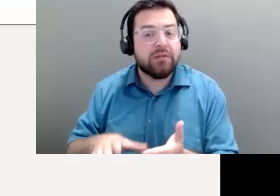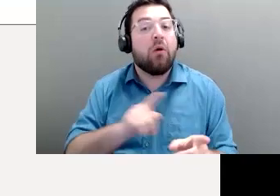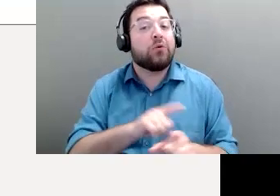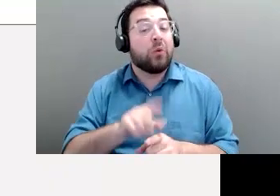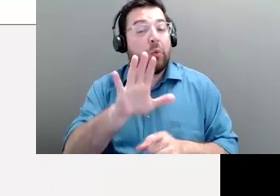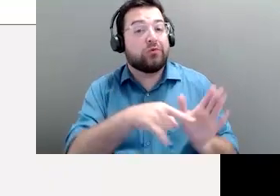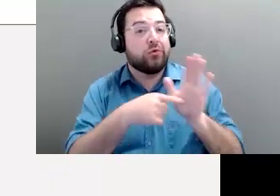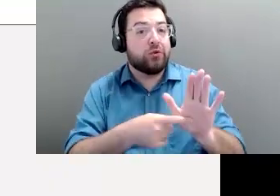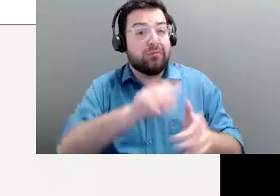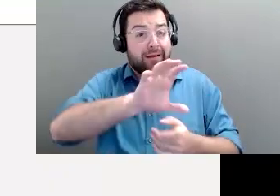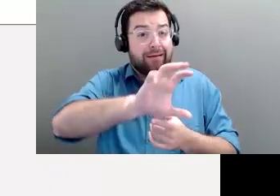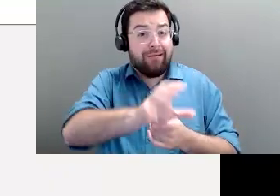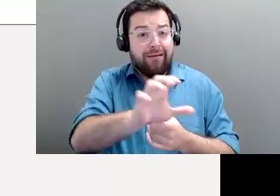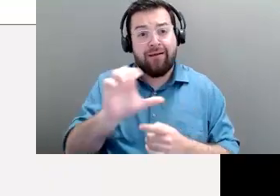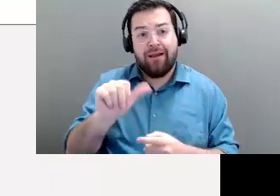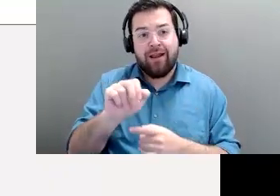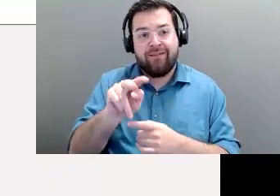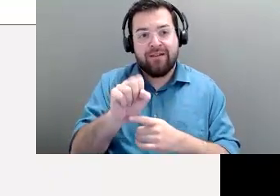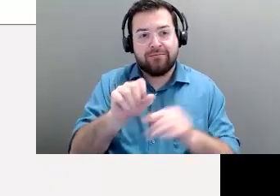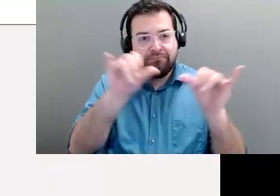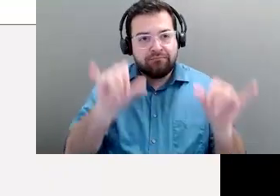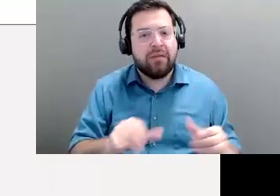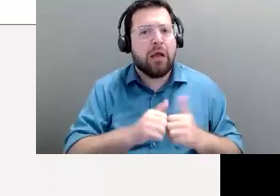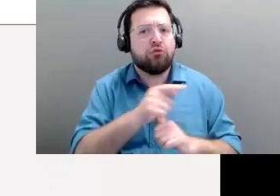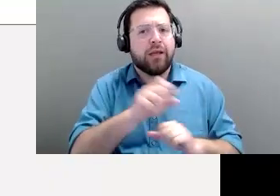Many of us are already using those tools, but I just wanted to provide